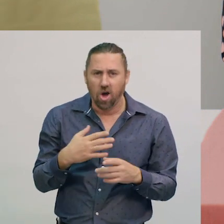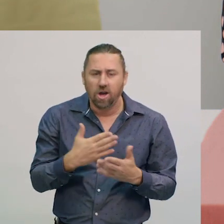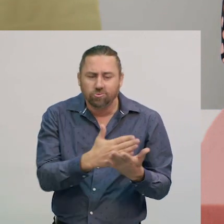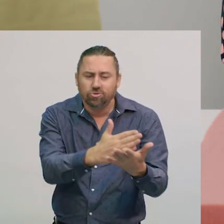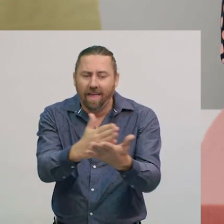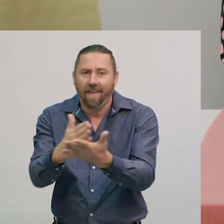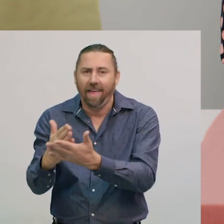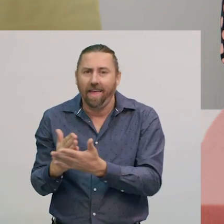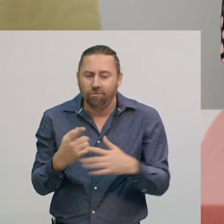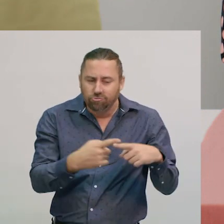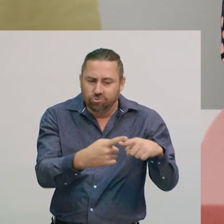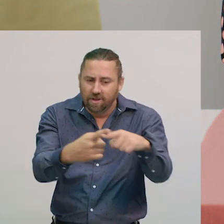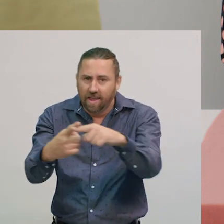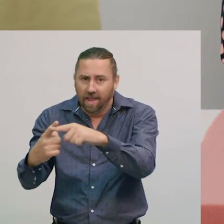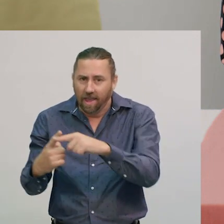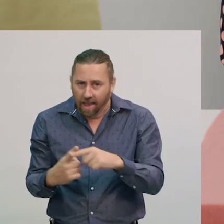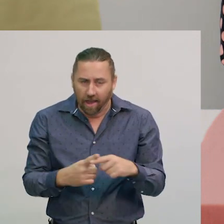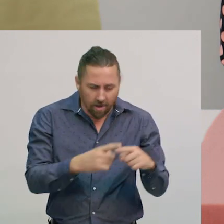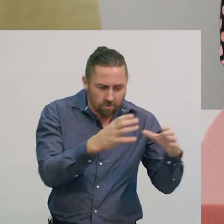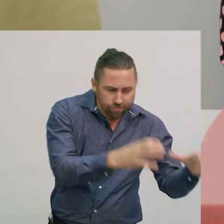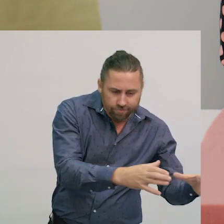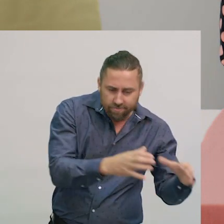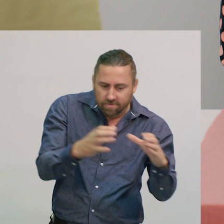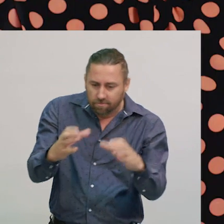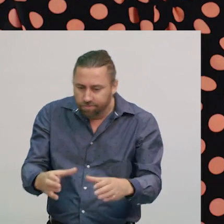between these three containers.